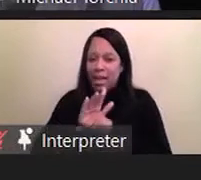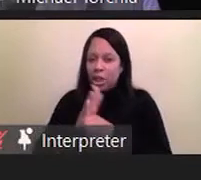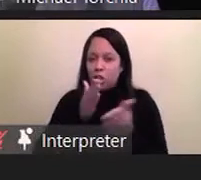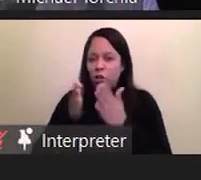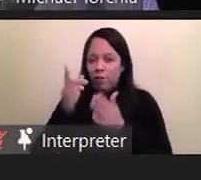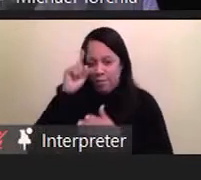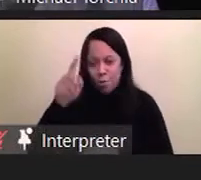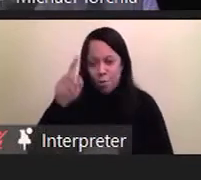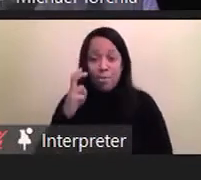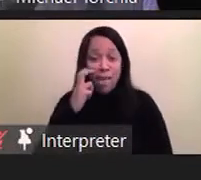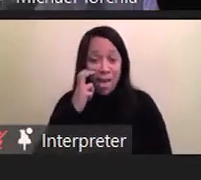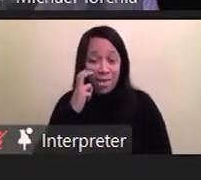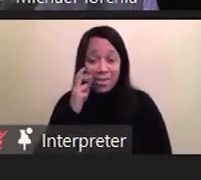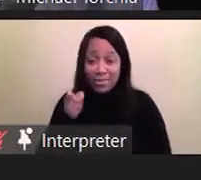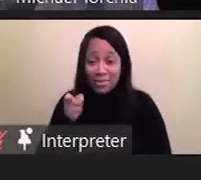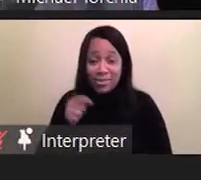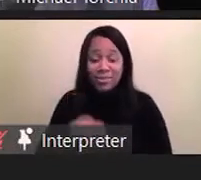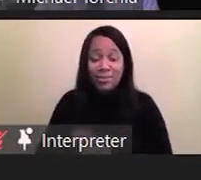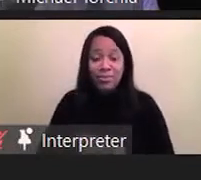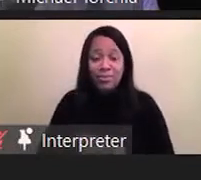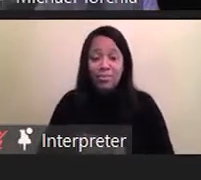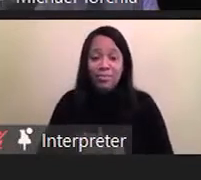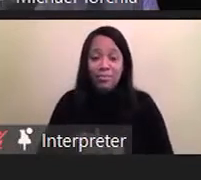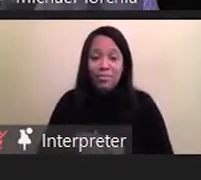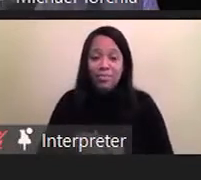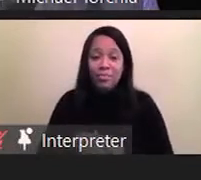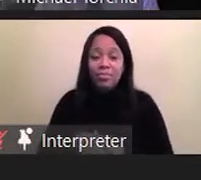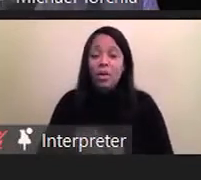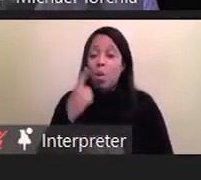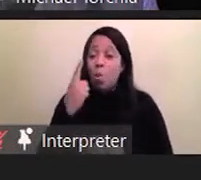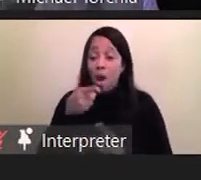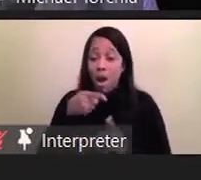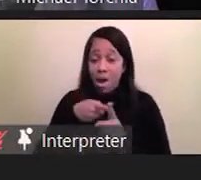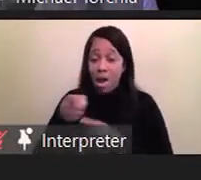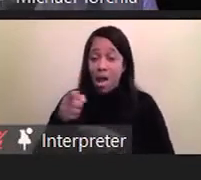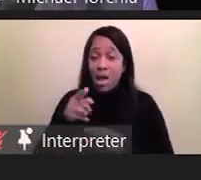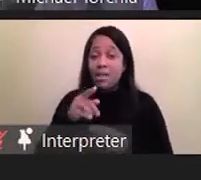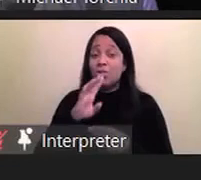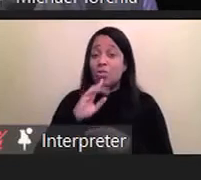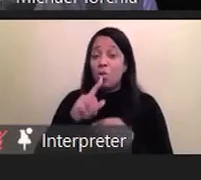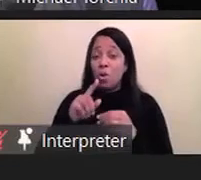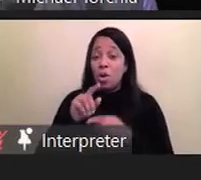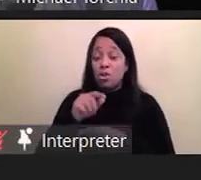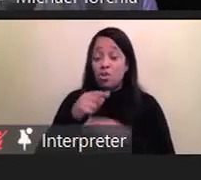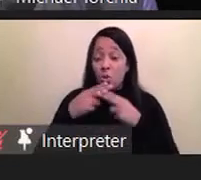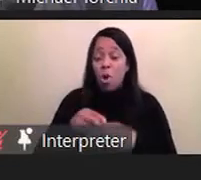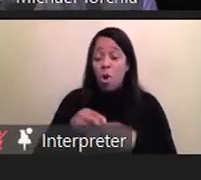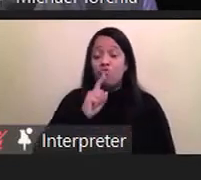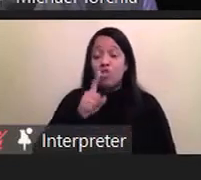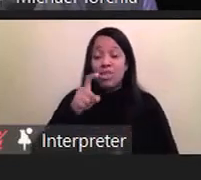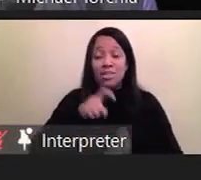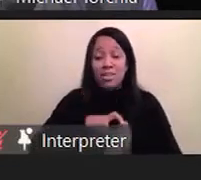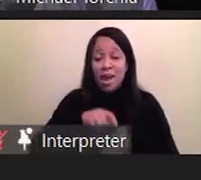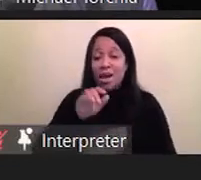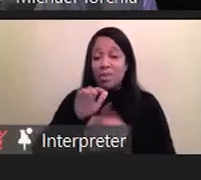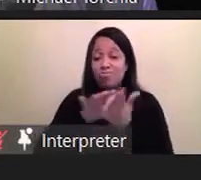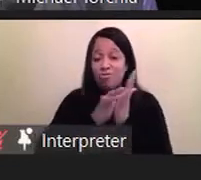And one of those is real-time braille CART. And what we call braille CART is provided, again,